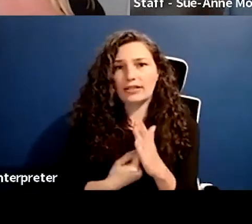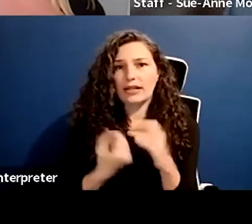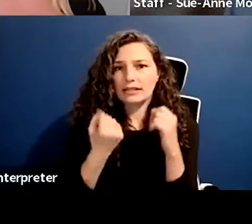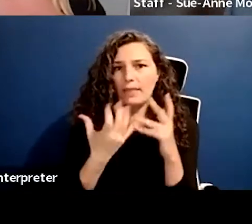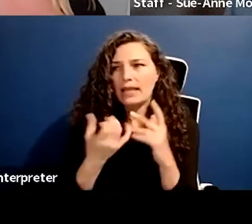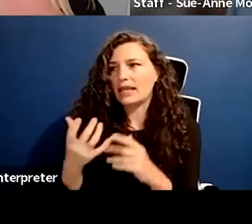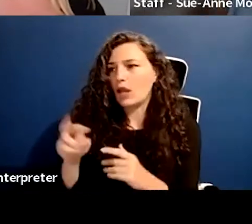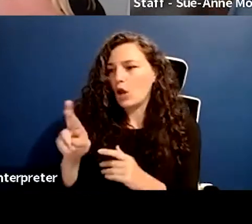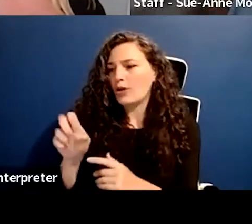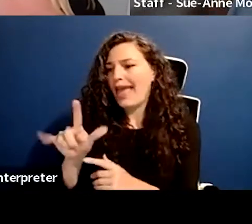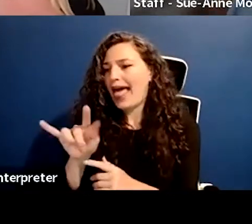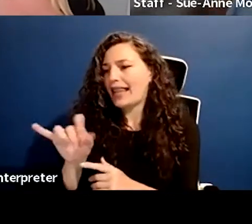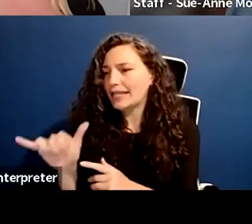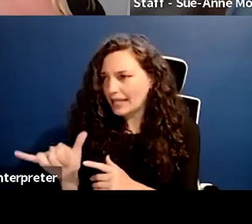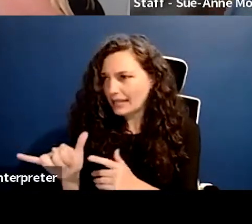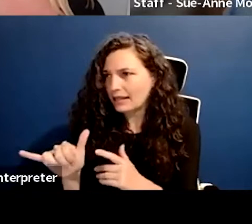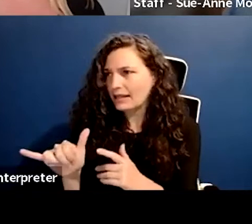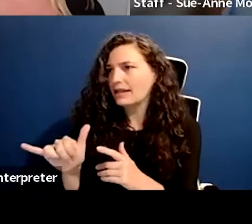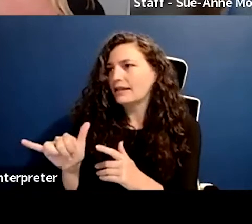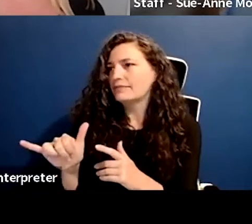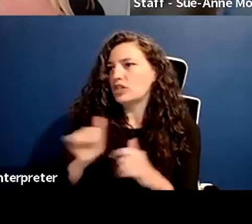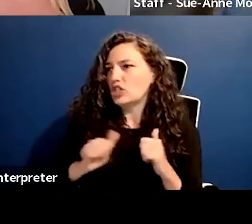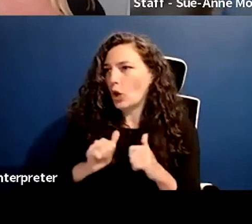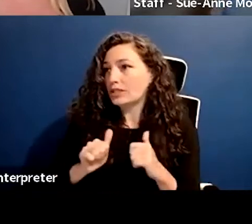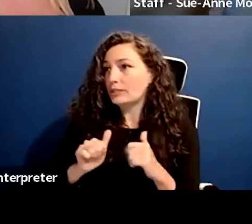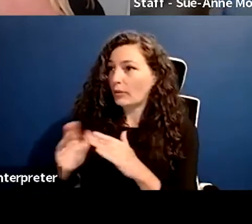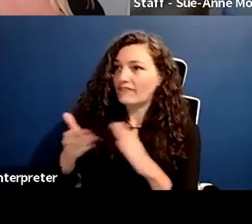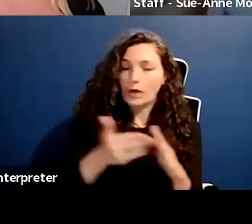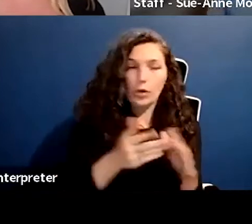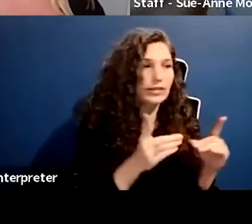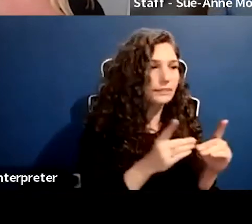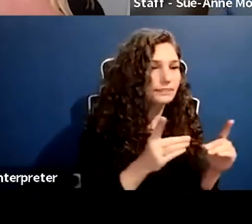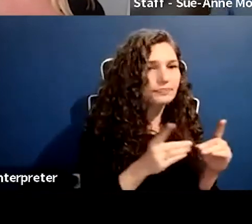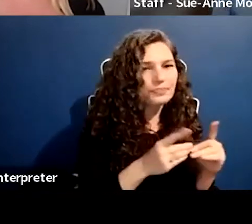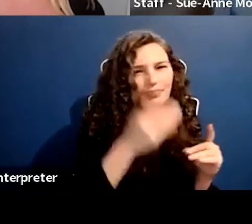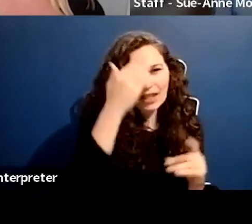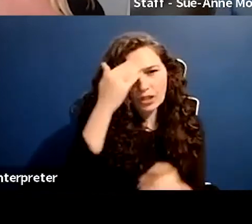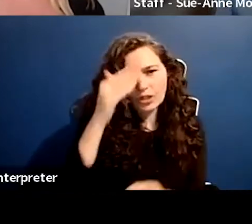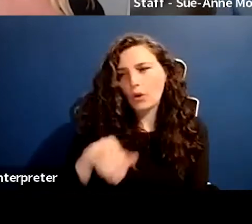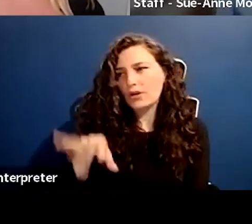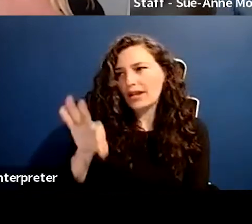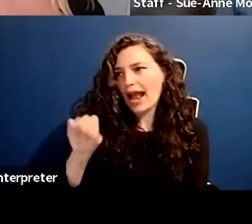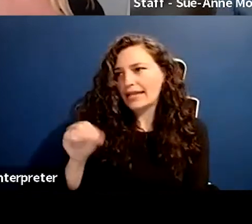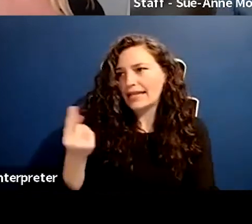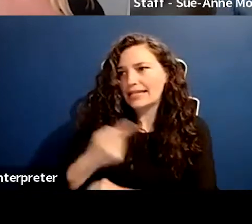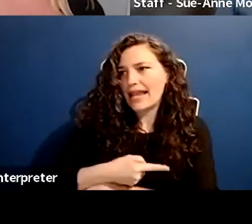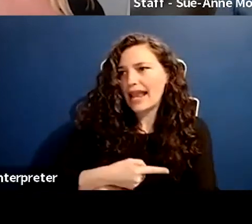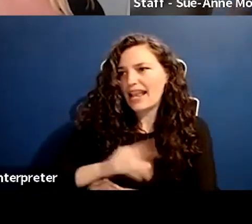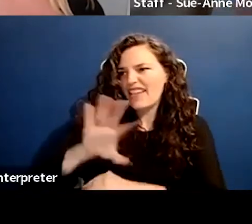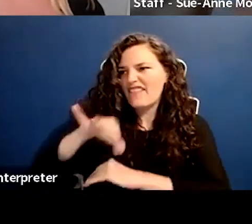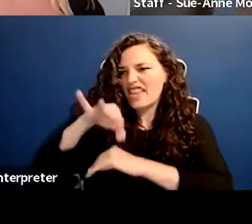but a lot of shows about dating, like our main show is "90-Day Fiance" that's on TLC and that's a huge,